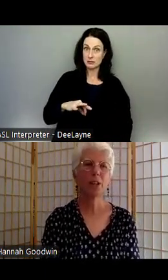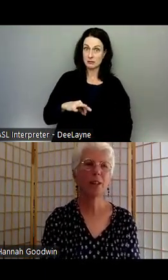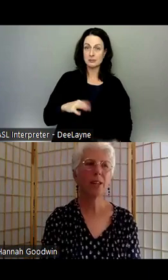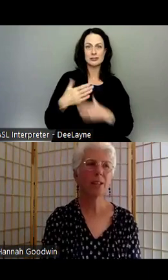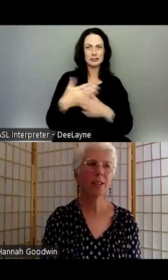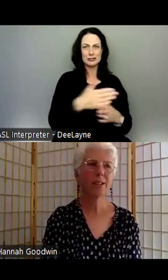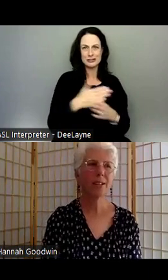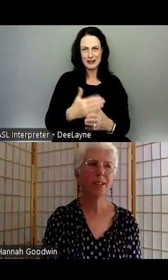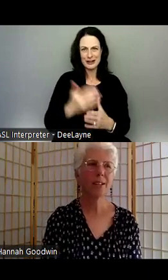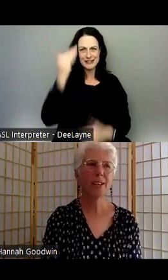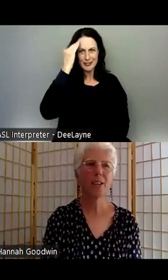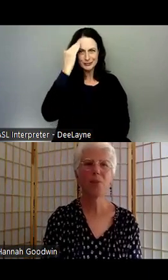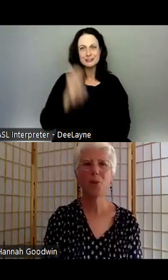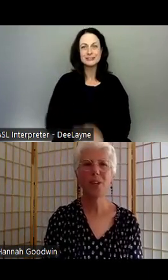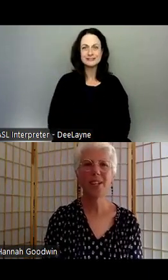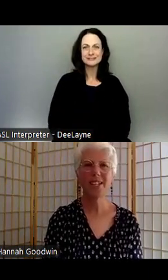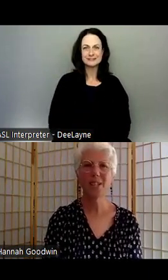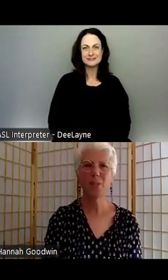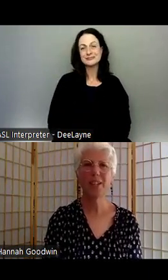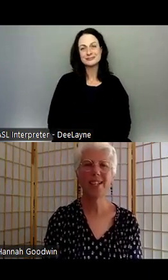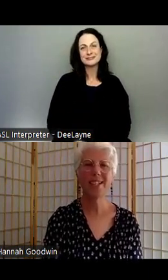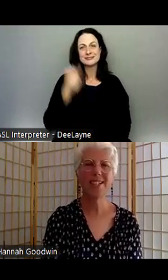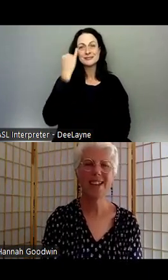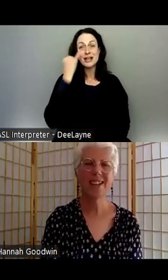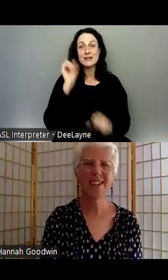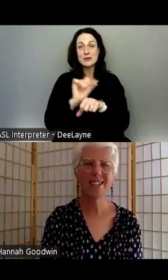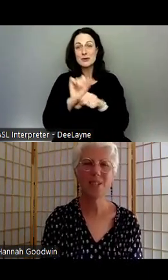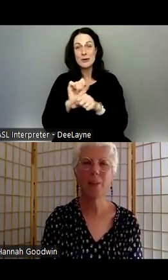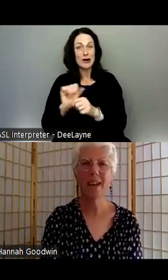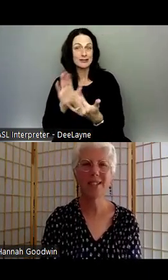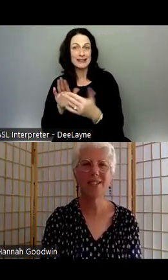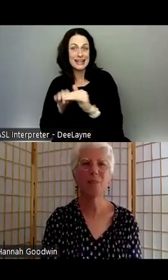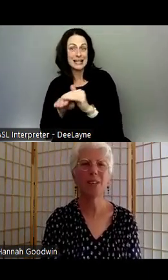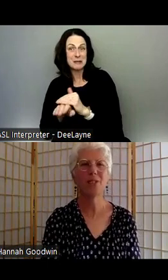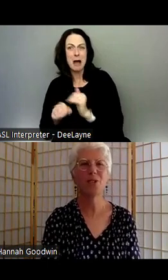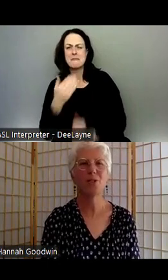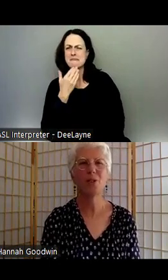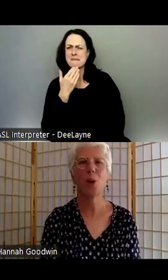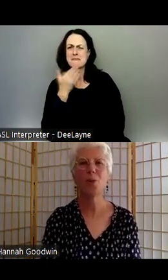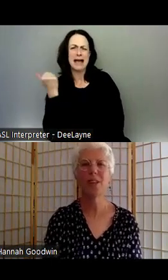which I think if you work in accessibility, that is the best because you just know